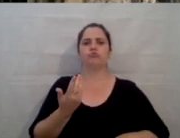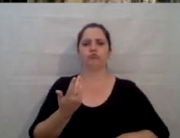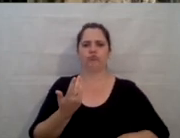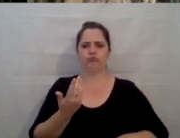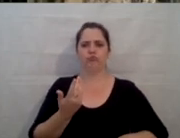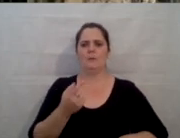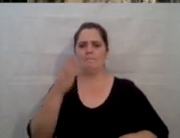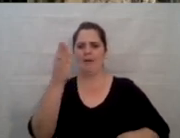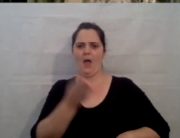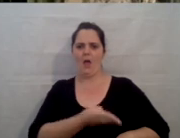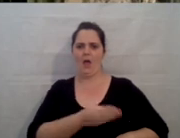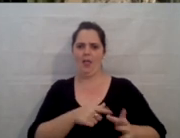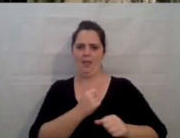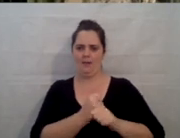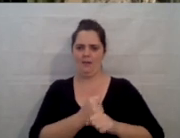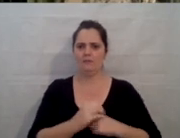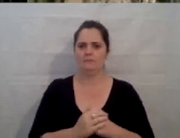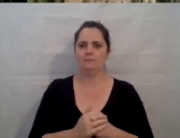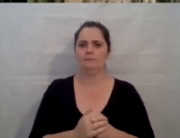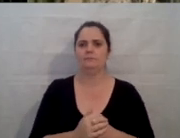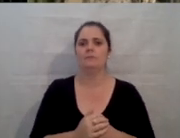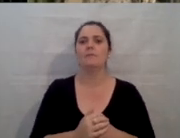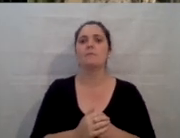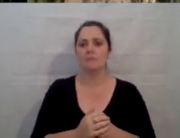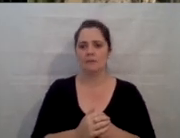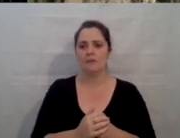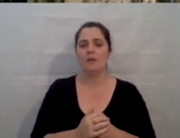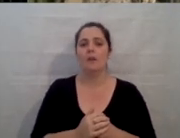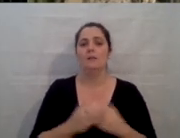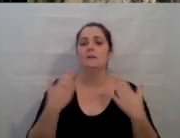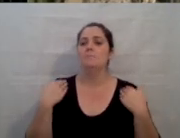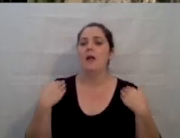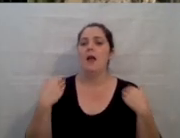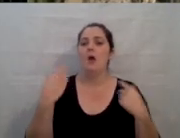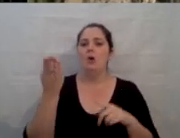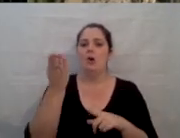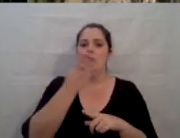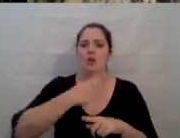So I'm getting that kind of a movement and then I'm getting the curve in his back and his arm